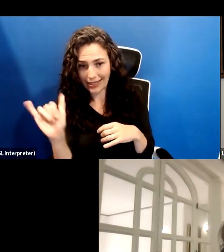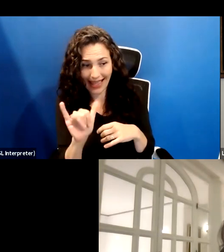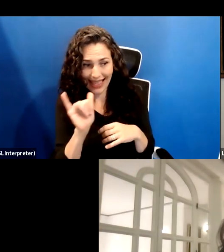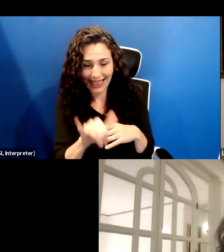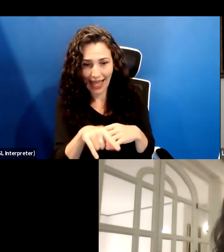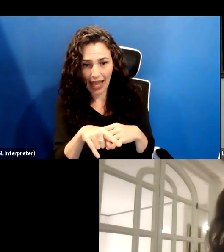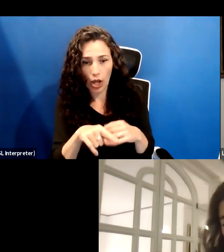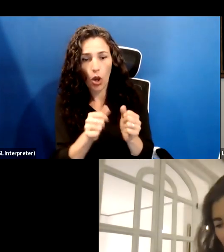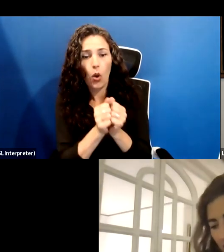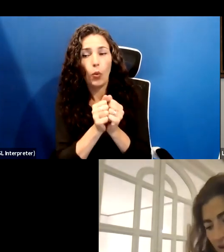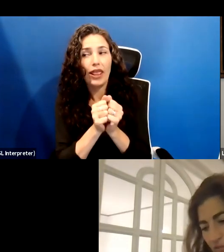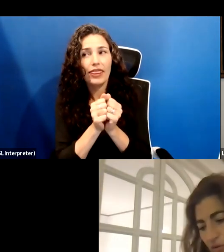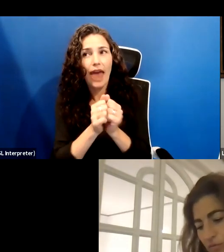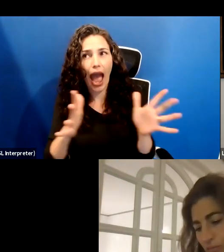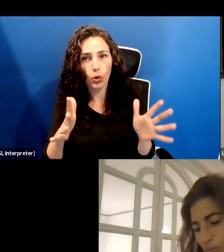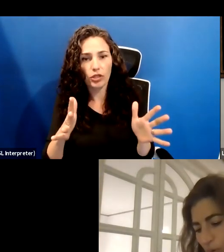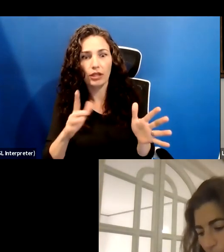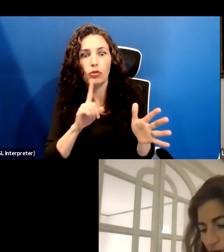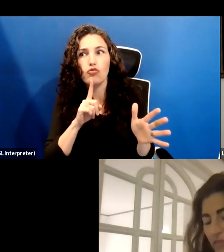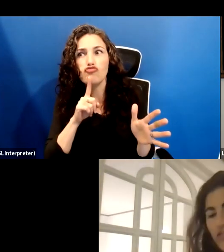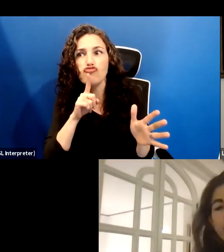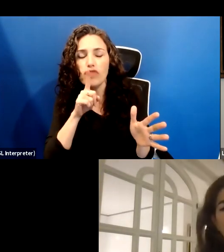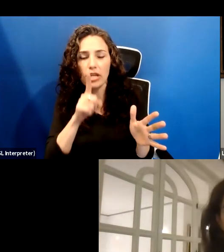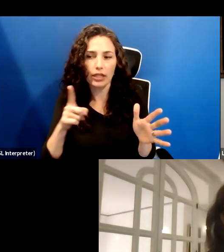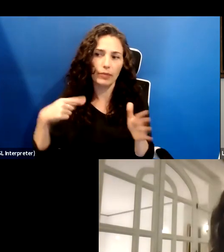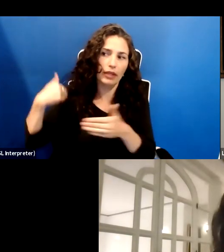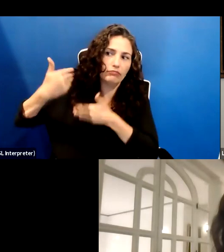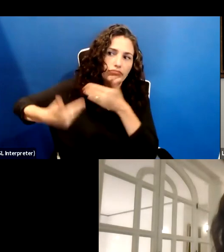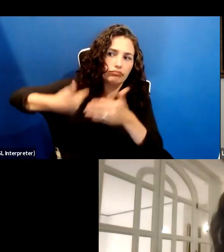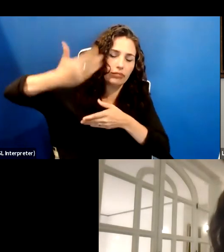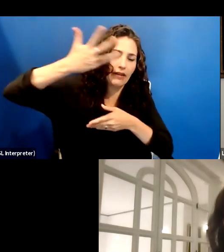really sort of part of this community for a very long time.